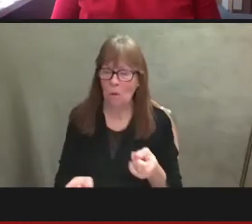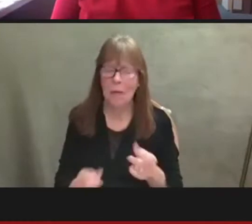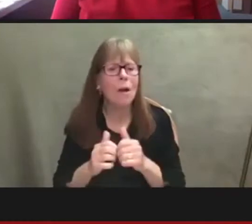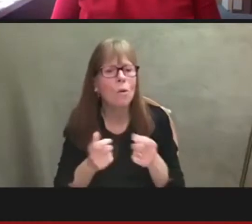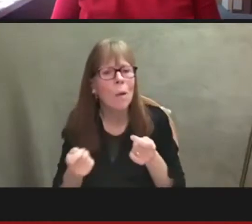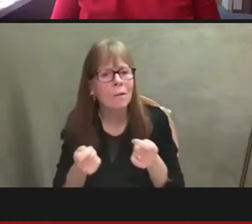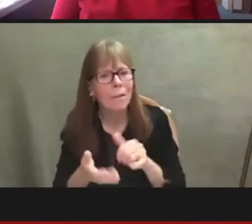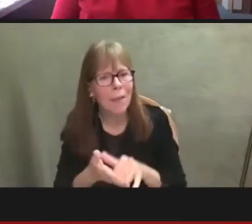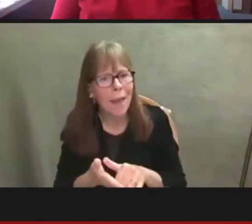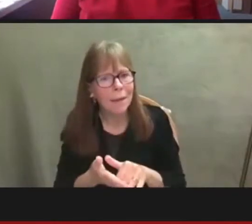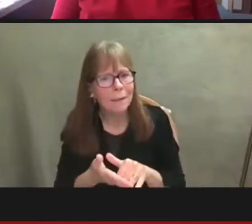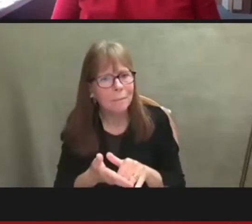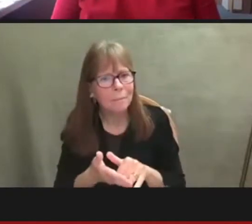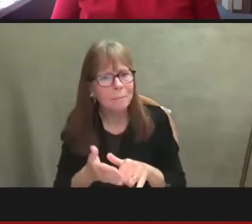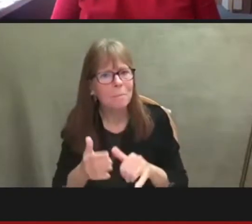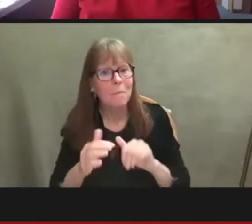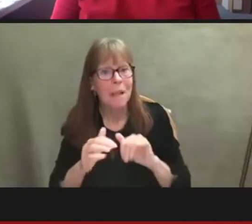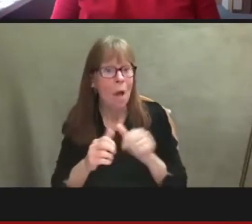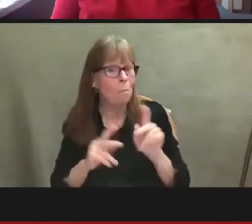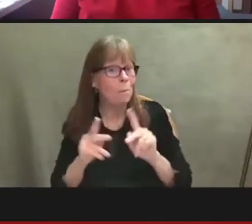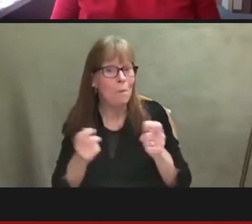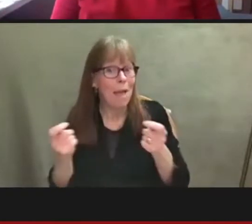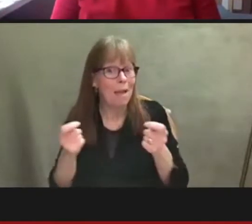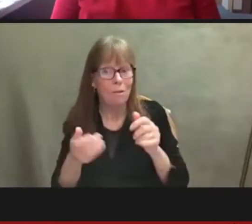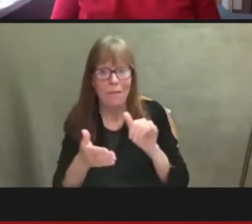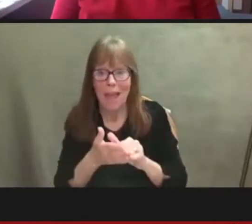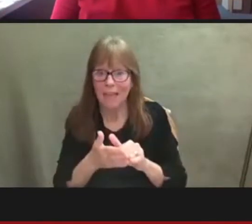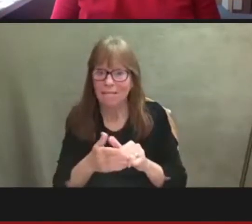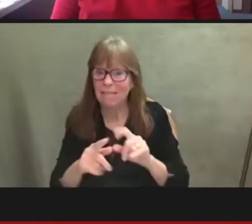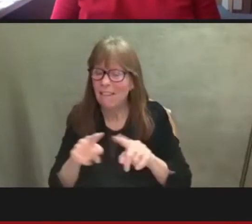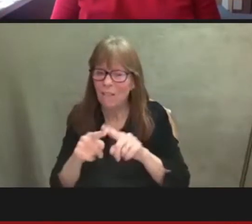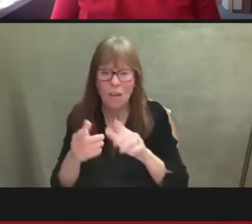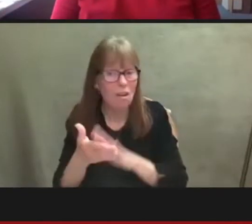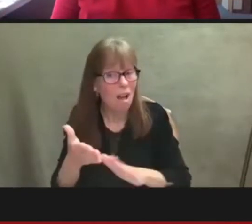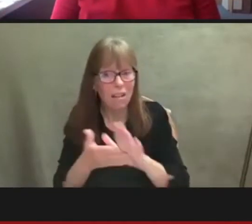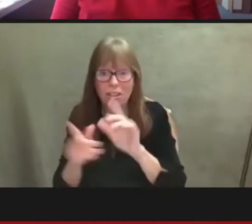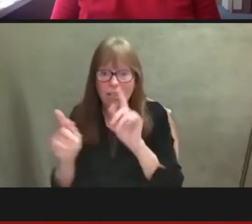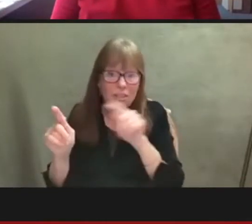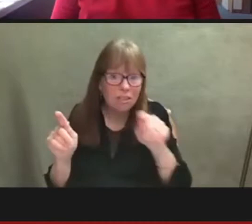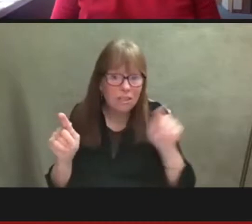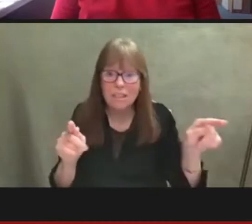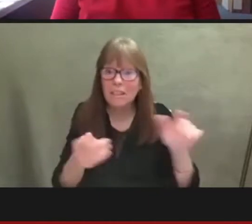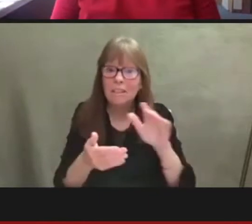I think how that's dealt with at each institution is leadership, and it goes back to having